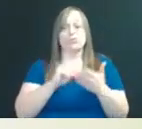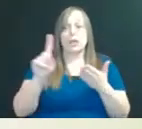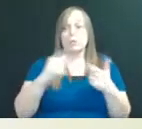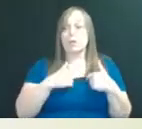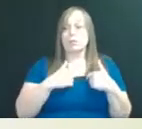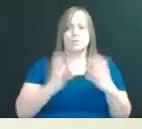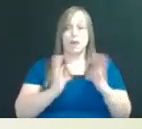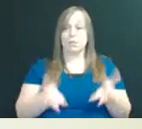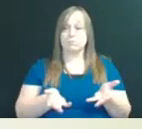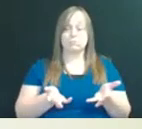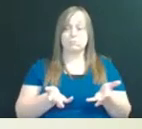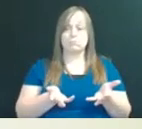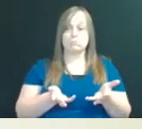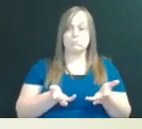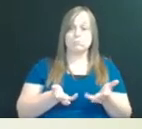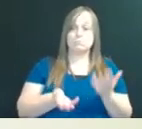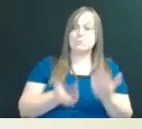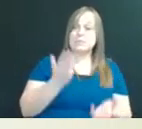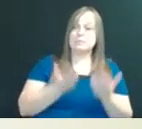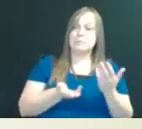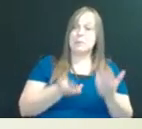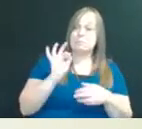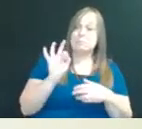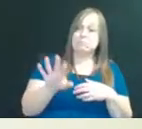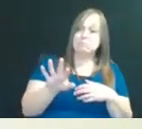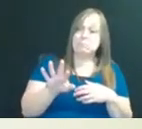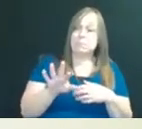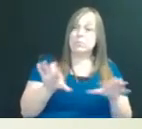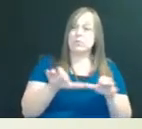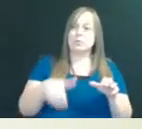Let's say they might just be doing something like